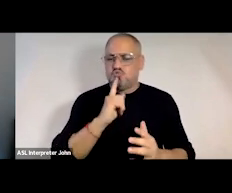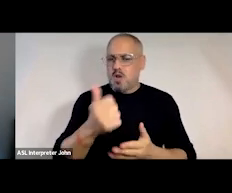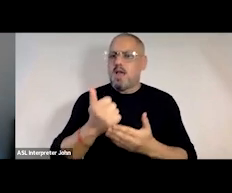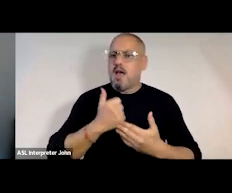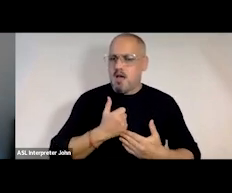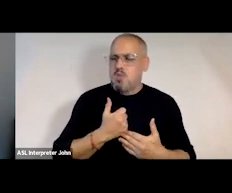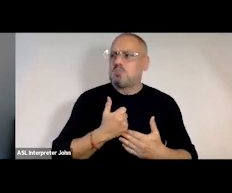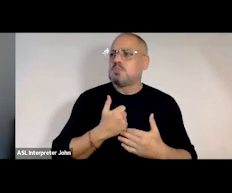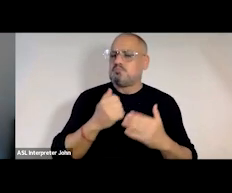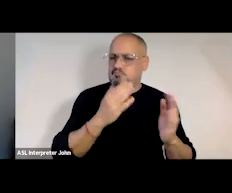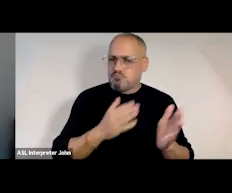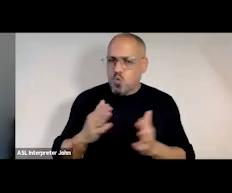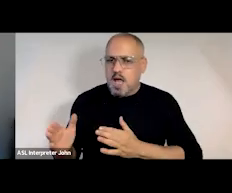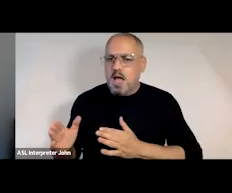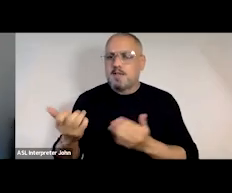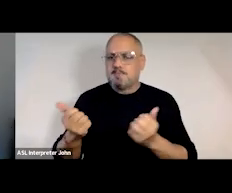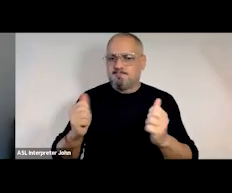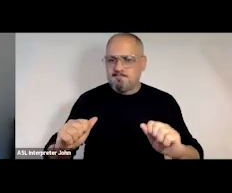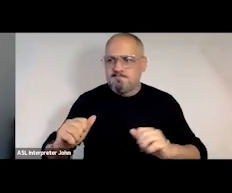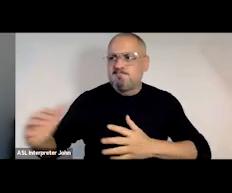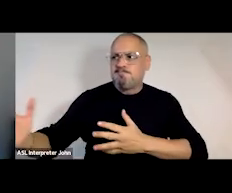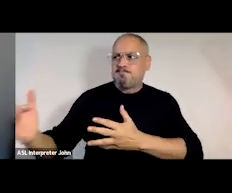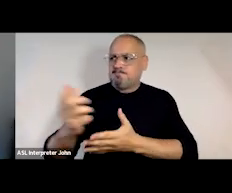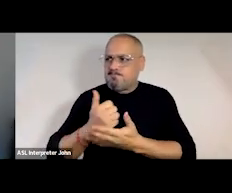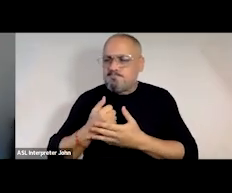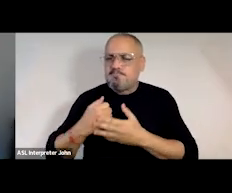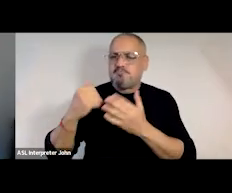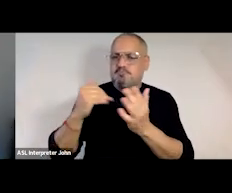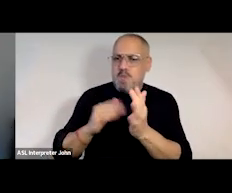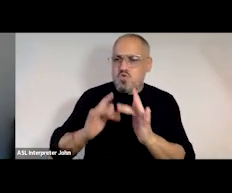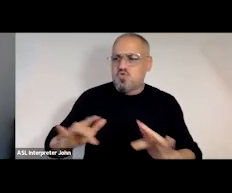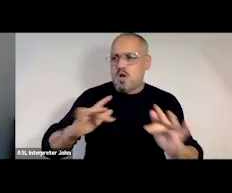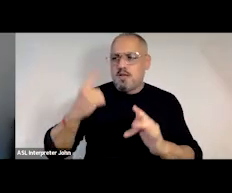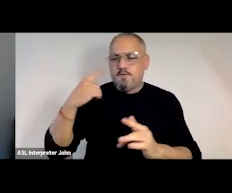to kind of organize your effort in collecting medical records for the applicants that you assist.